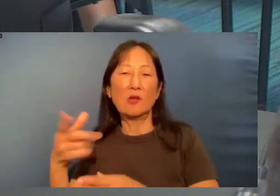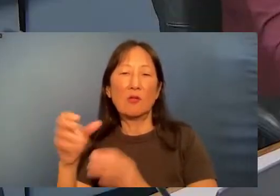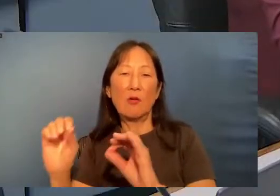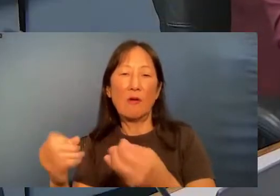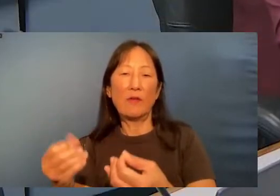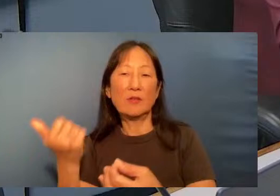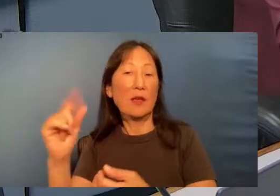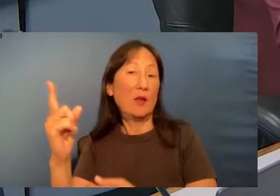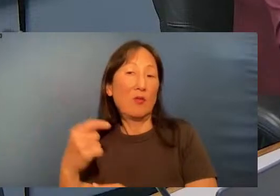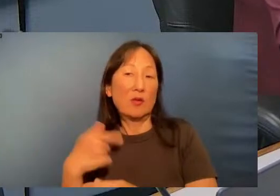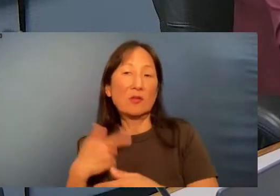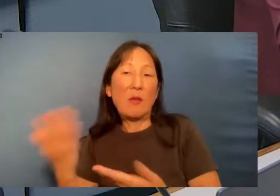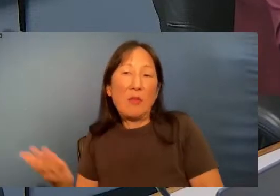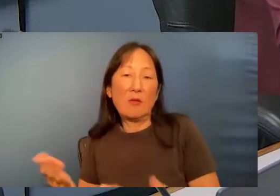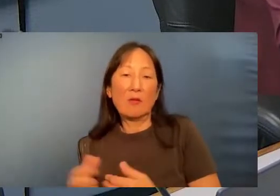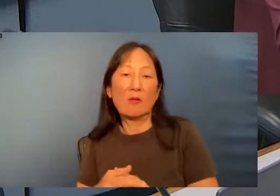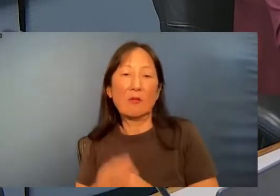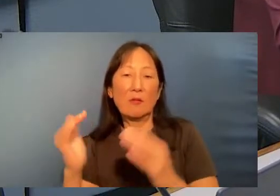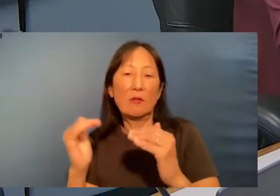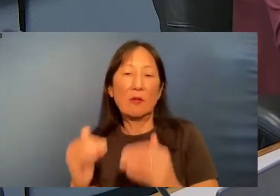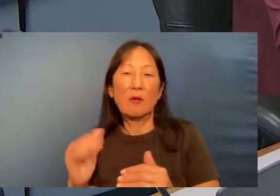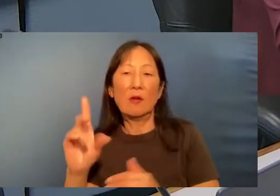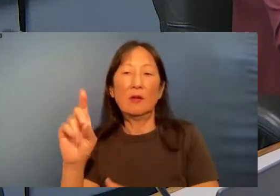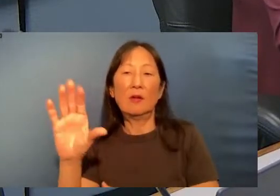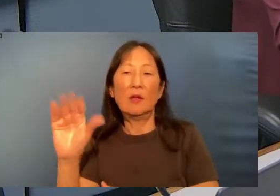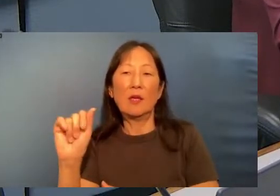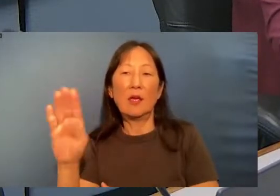Thank you very much. Next we have DA and support.